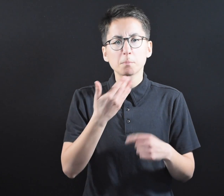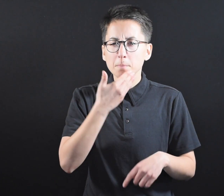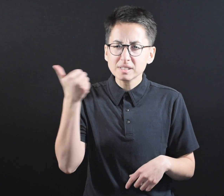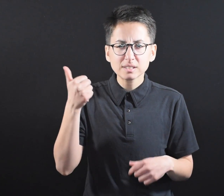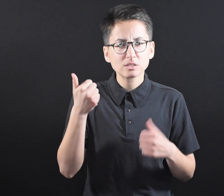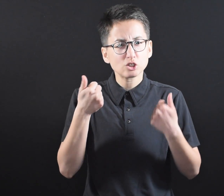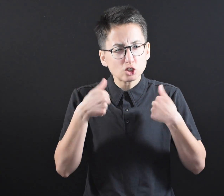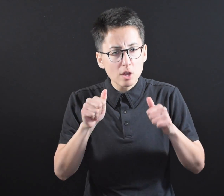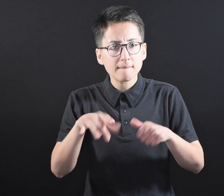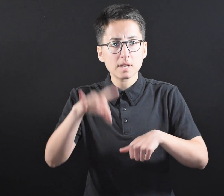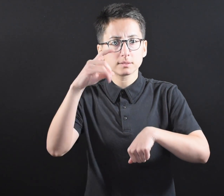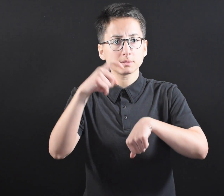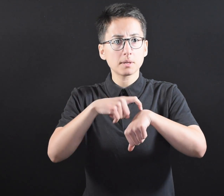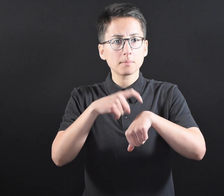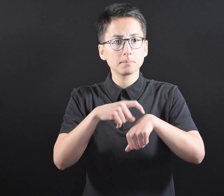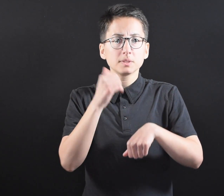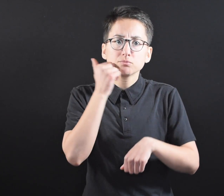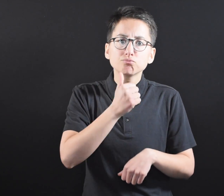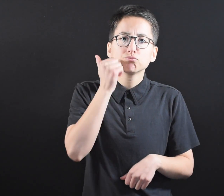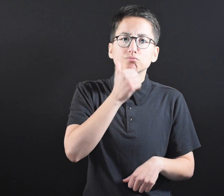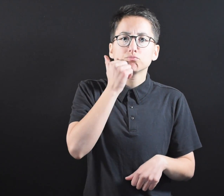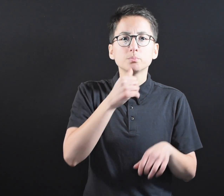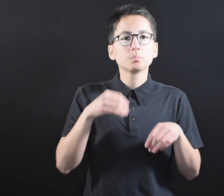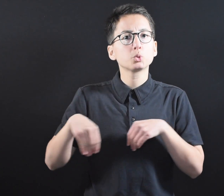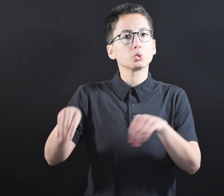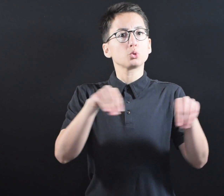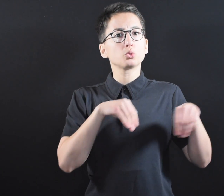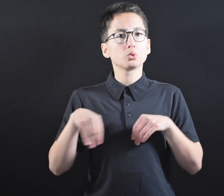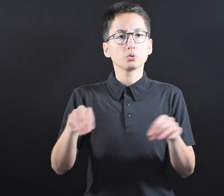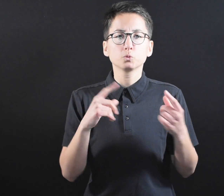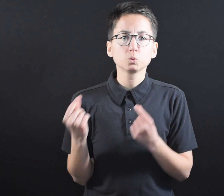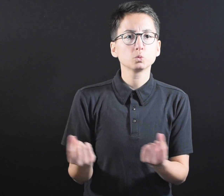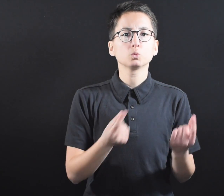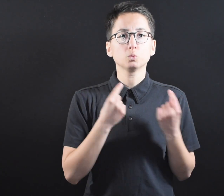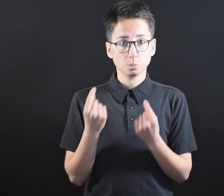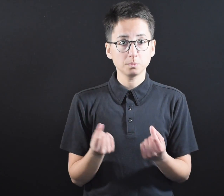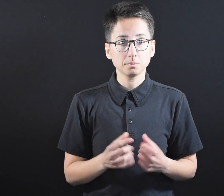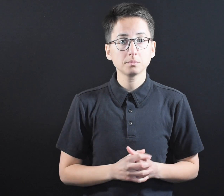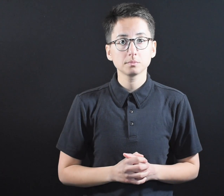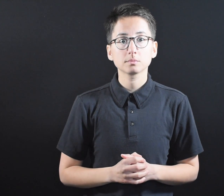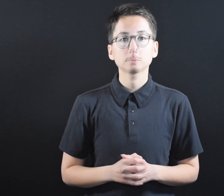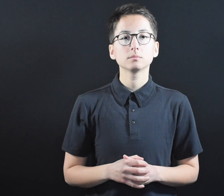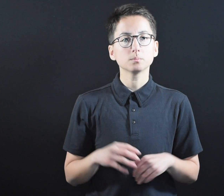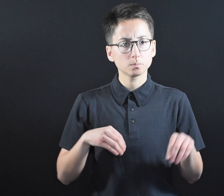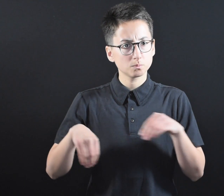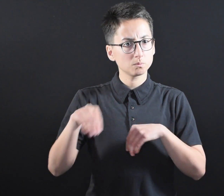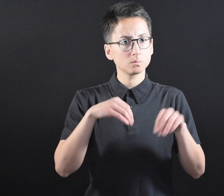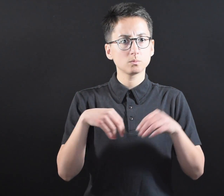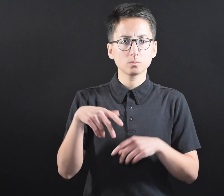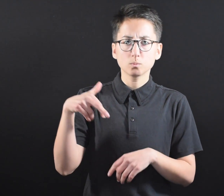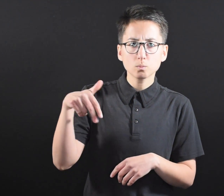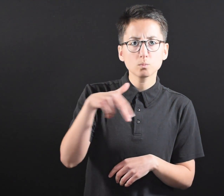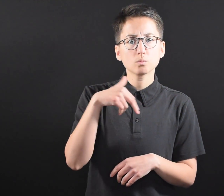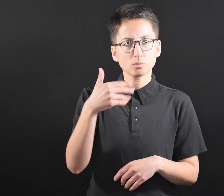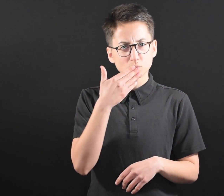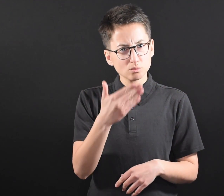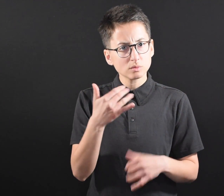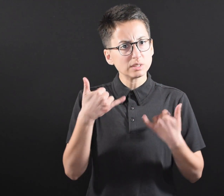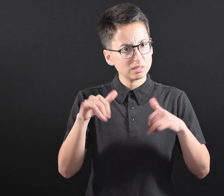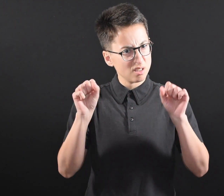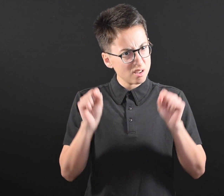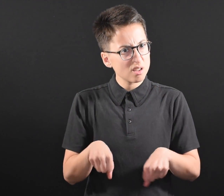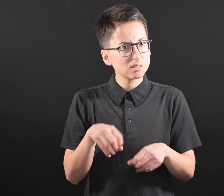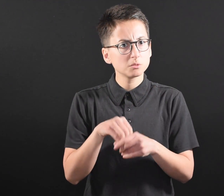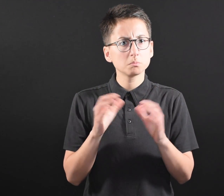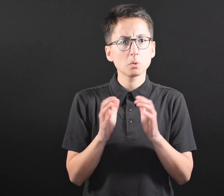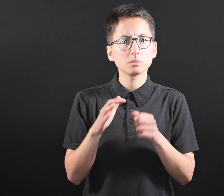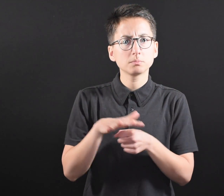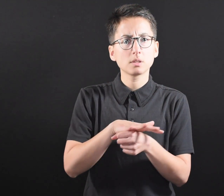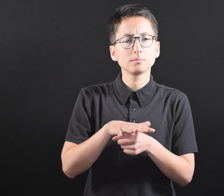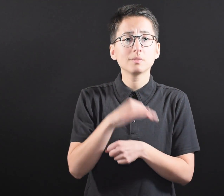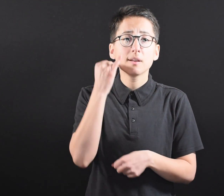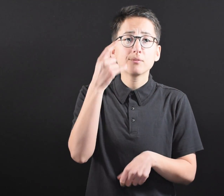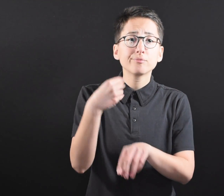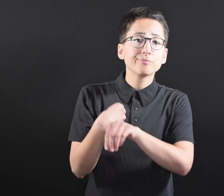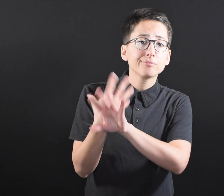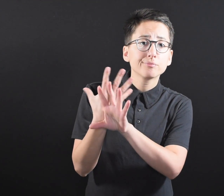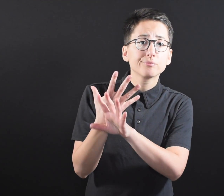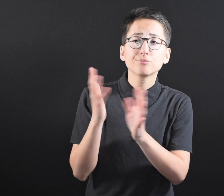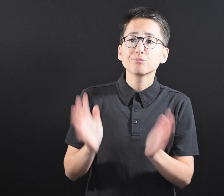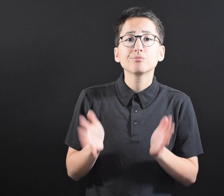Do your best to find time every day to move. ● Even in small spaces, walking is good for